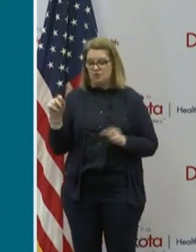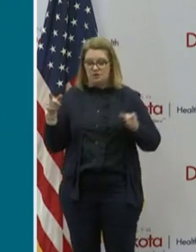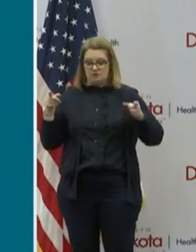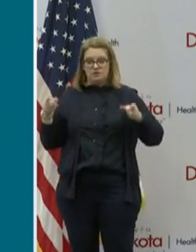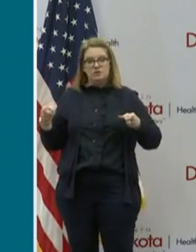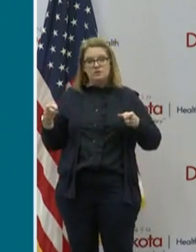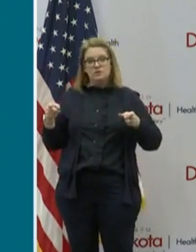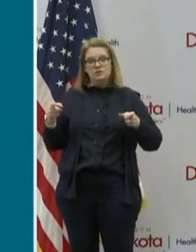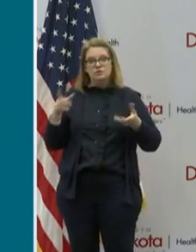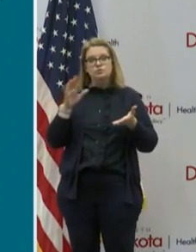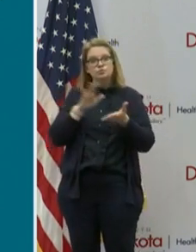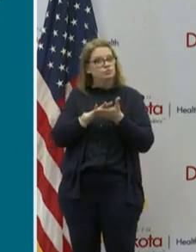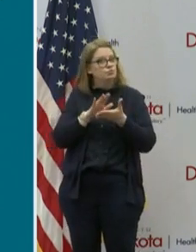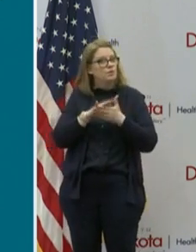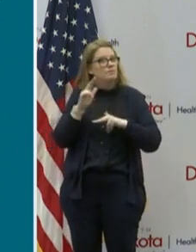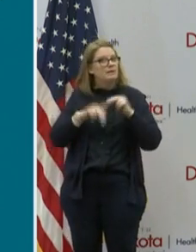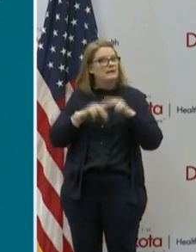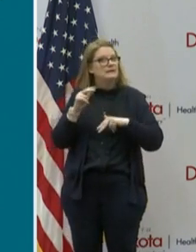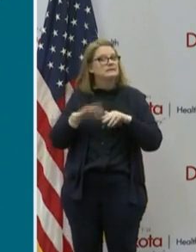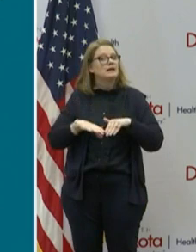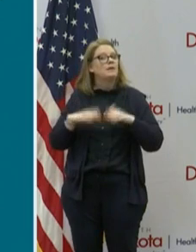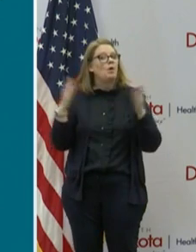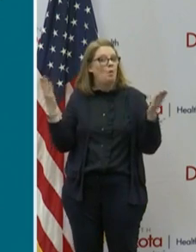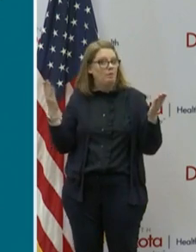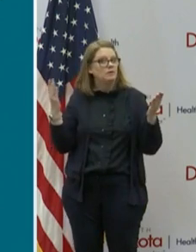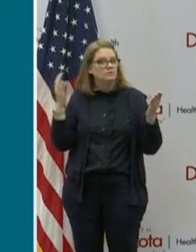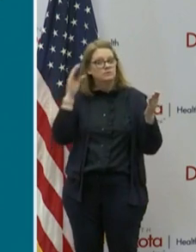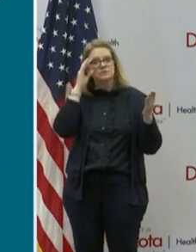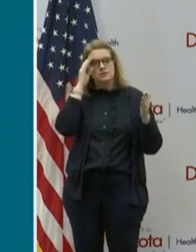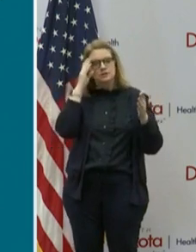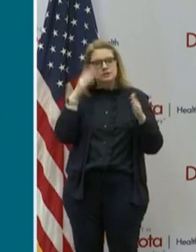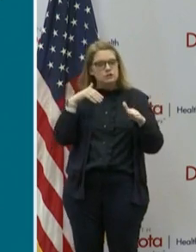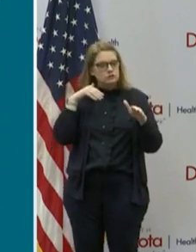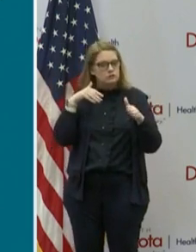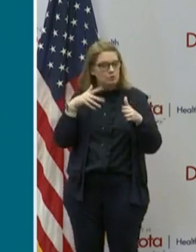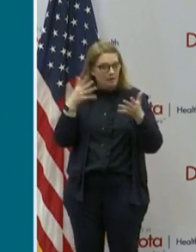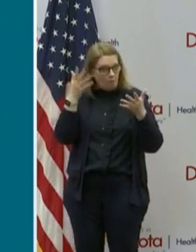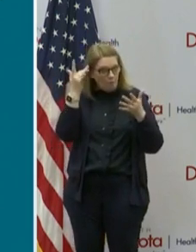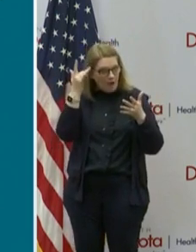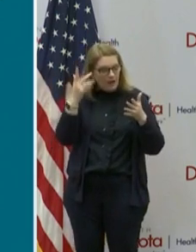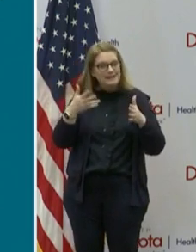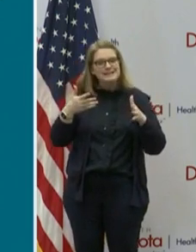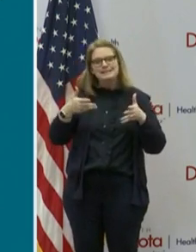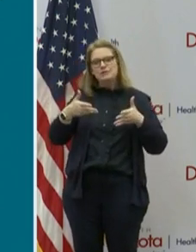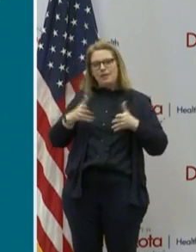EQUIVALENCY DIPLOMA. IN ADDITION, FROM MAY 15th-MAY